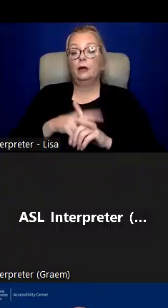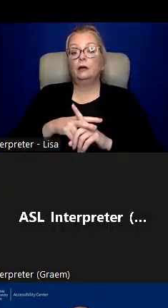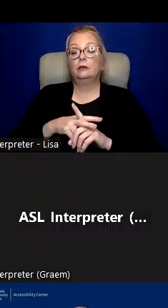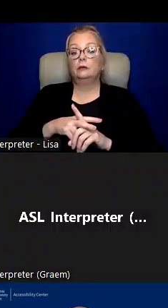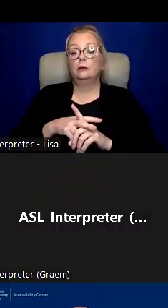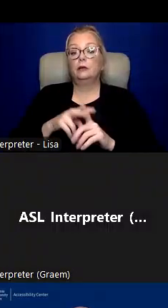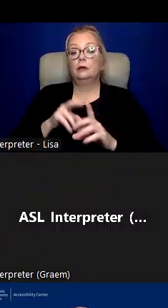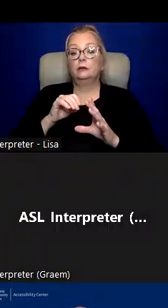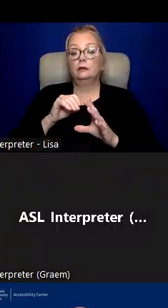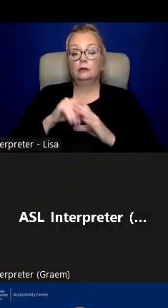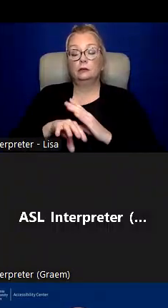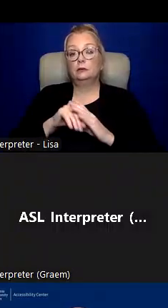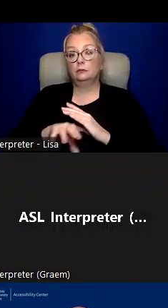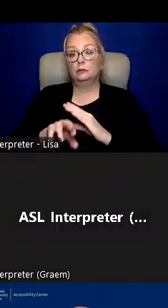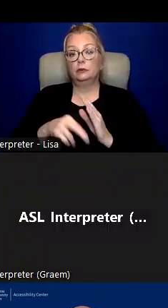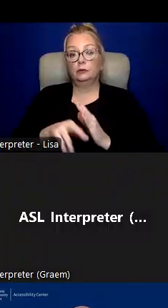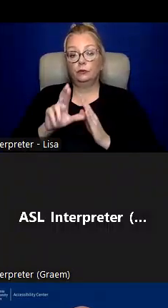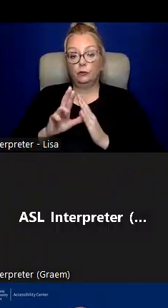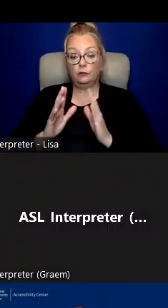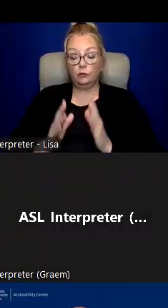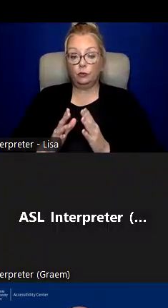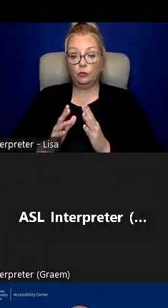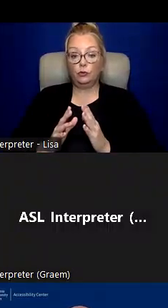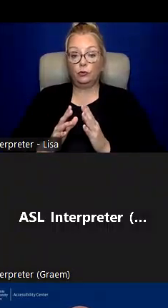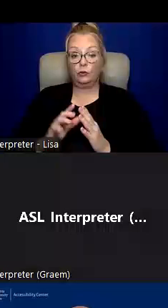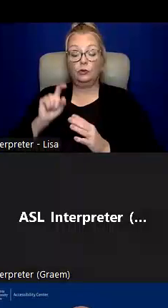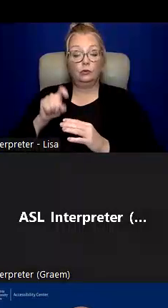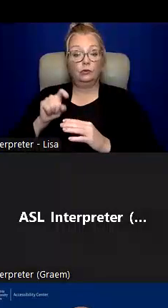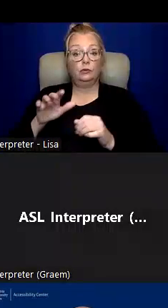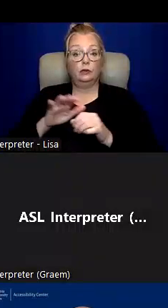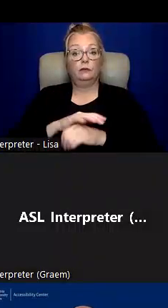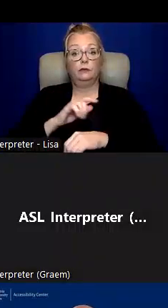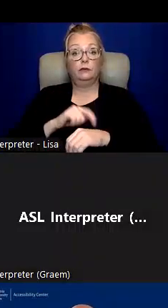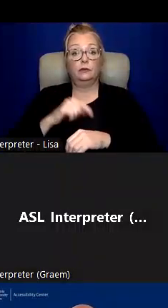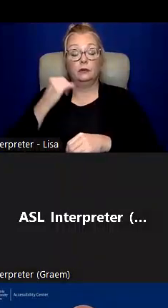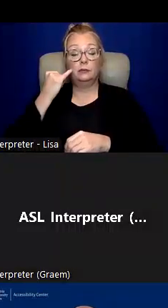as I mentioned-- one of the lessons learned is you really need to, if you're going to do meaningful reviews,